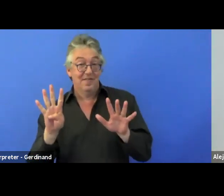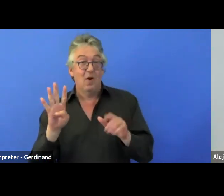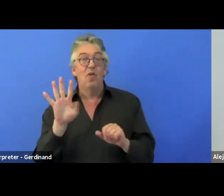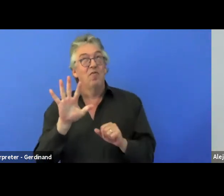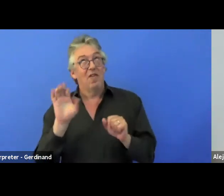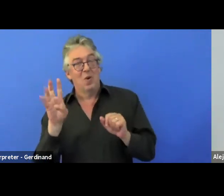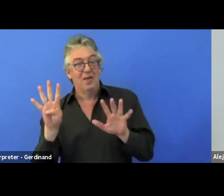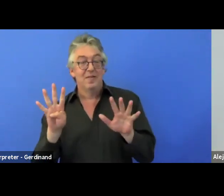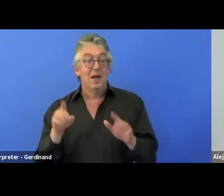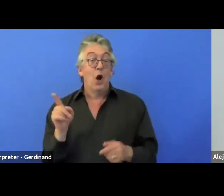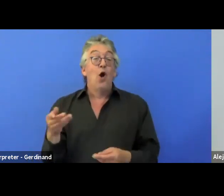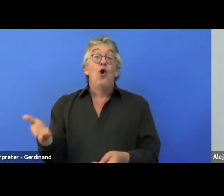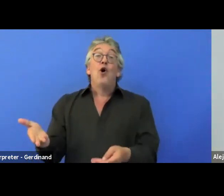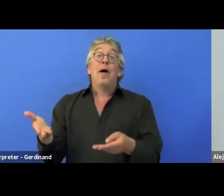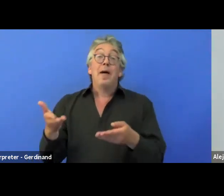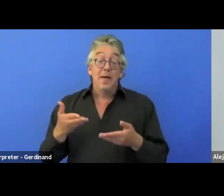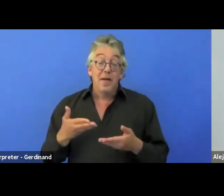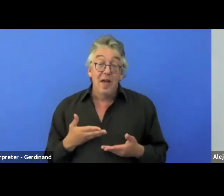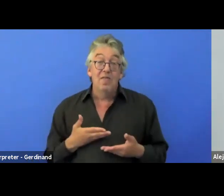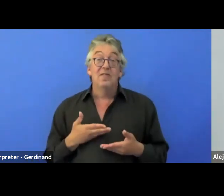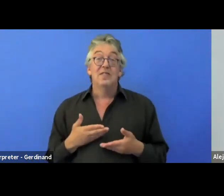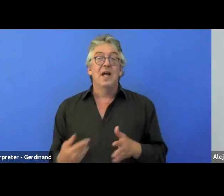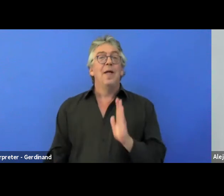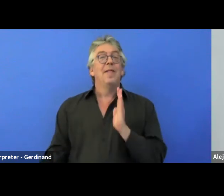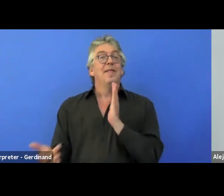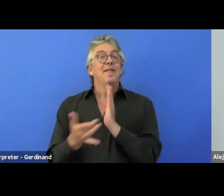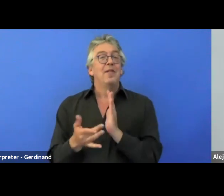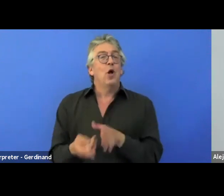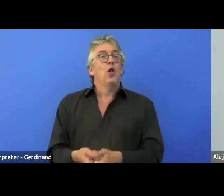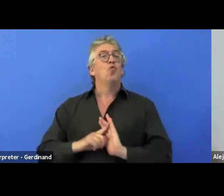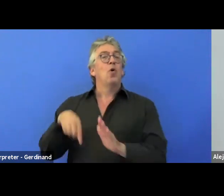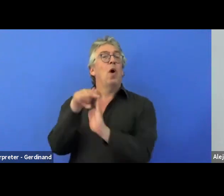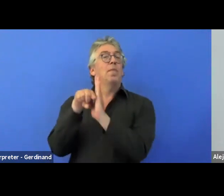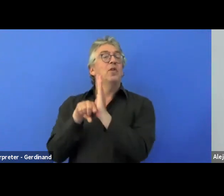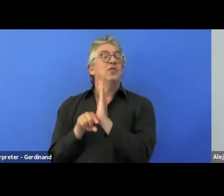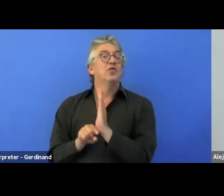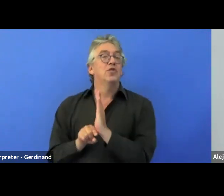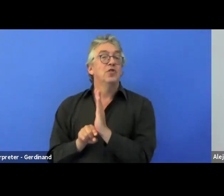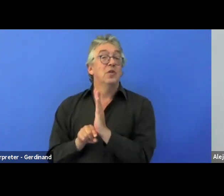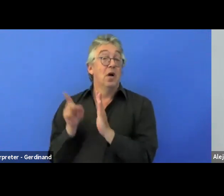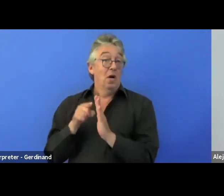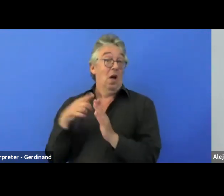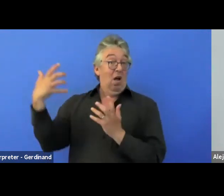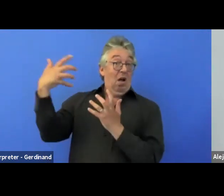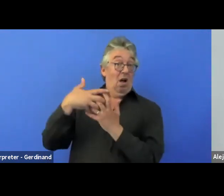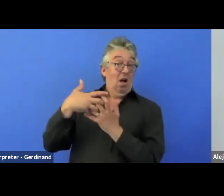a set of technical requirements, which are based on an international standard known as WCAG,